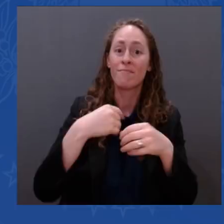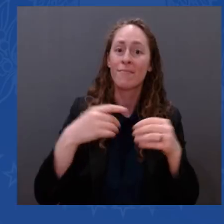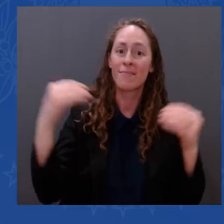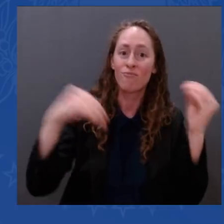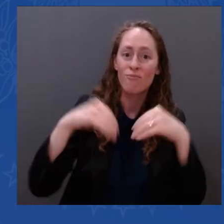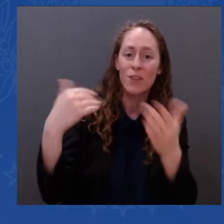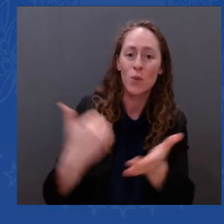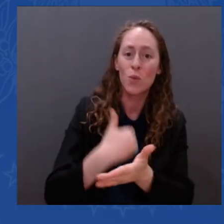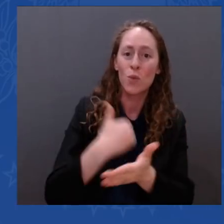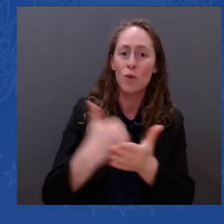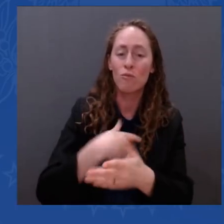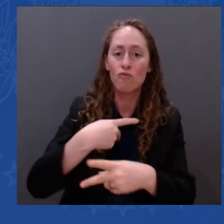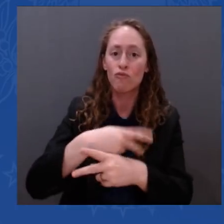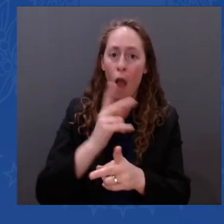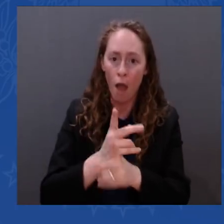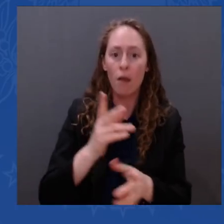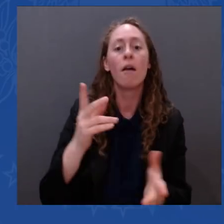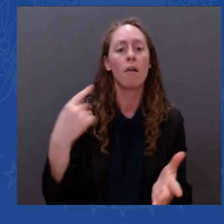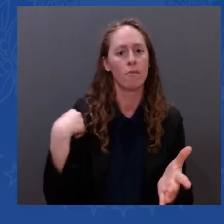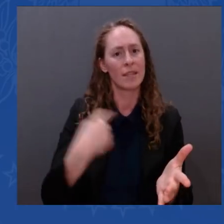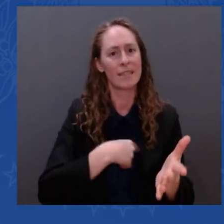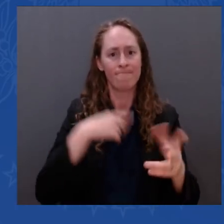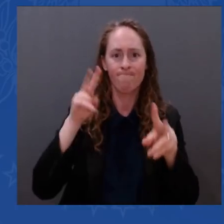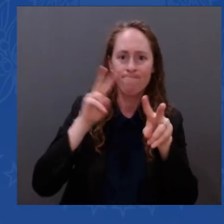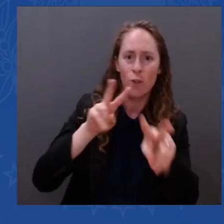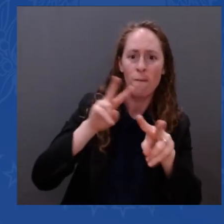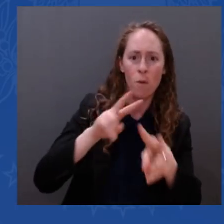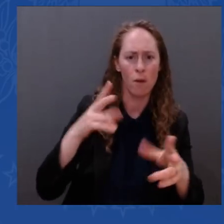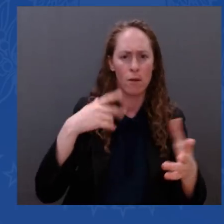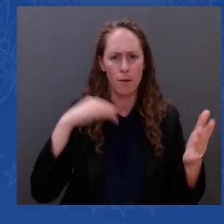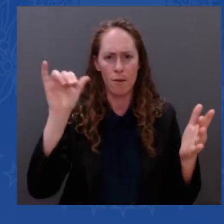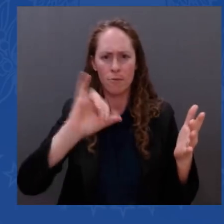We also stand ready to work towards achieving